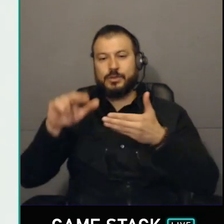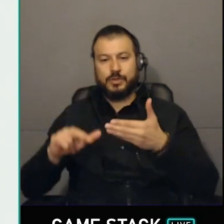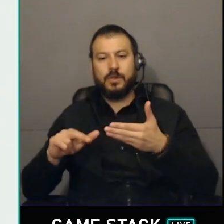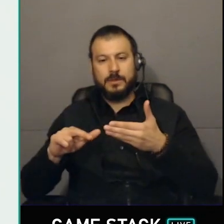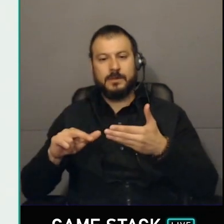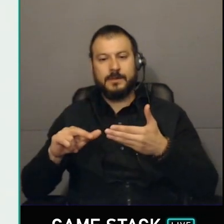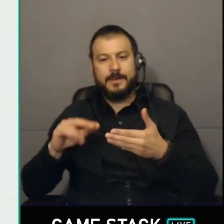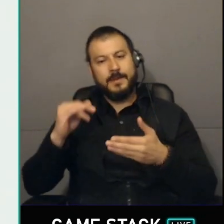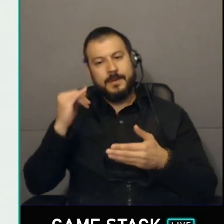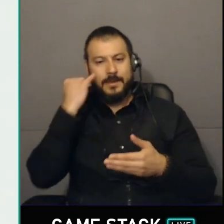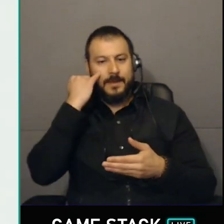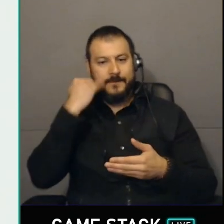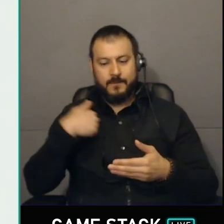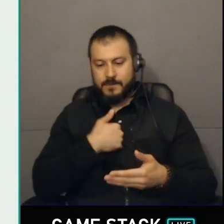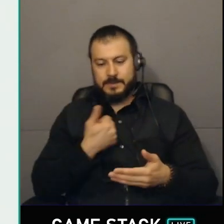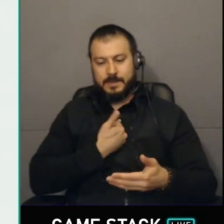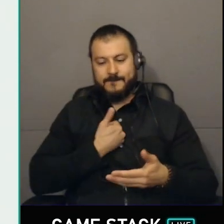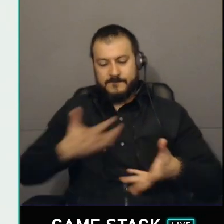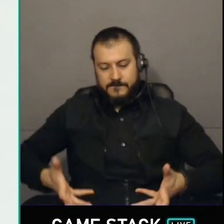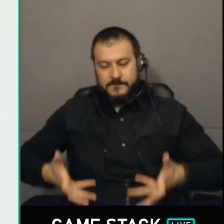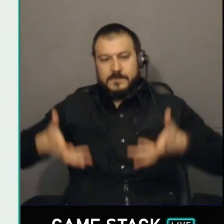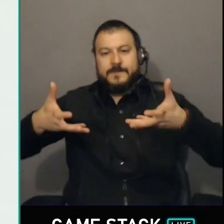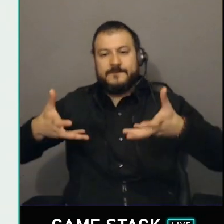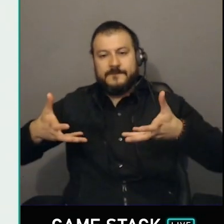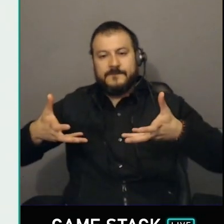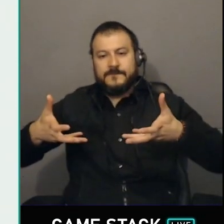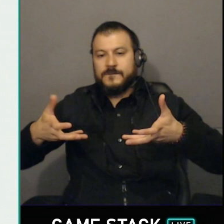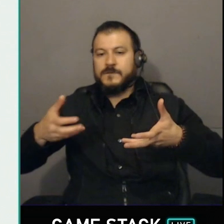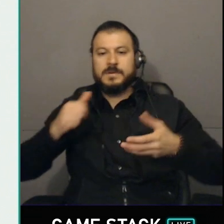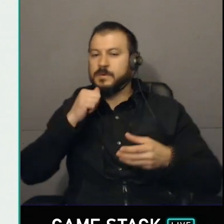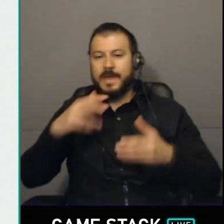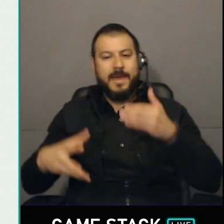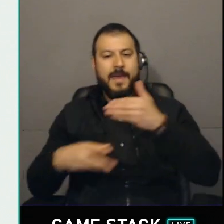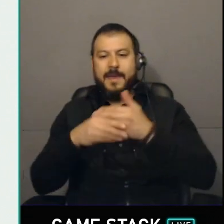through its center of mass. We’re not going to introduce any angular effects here.